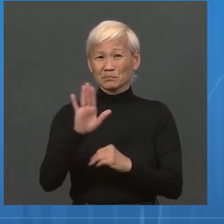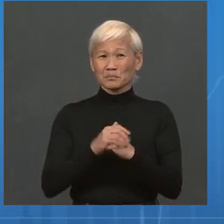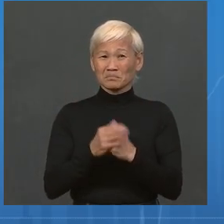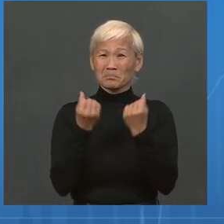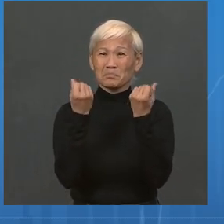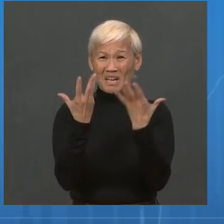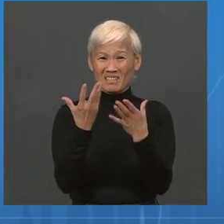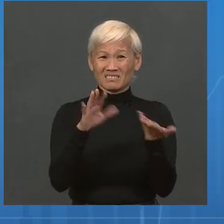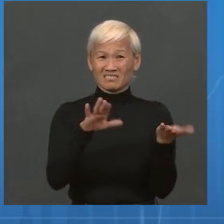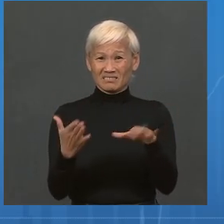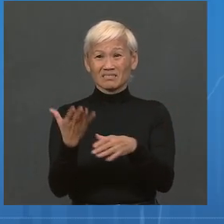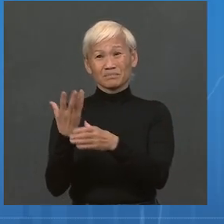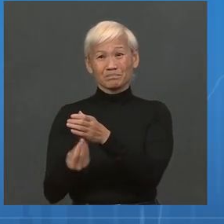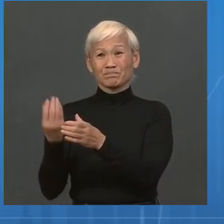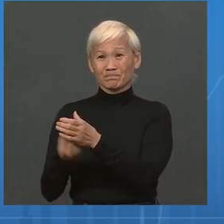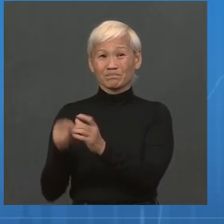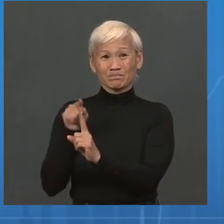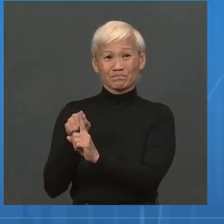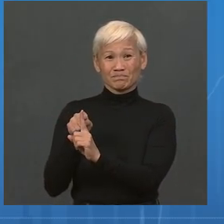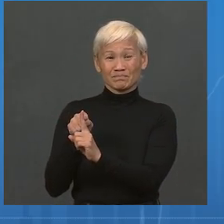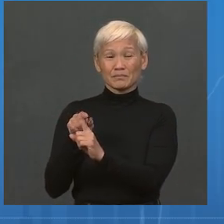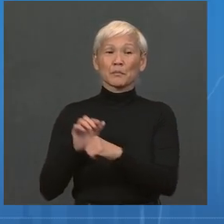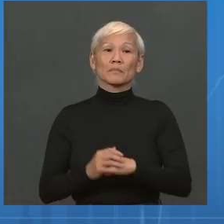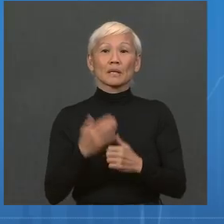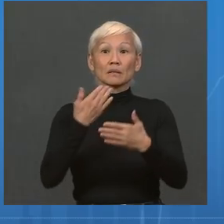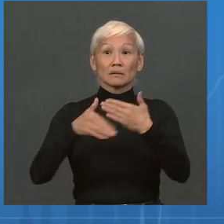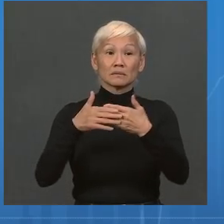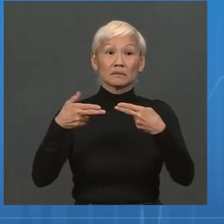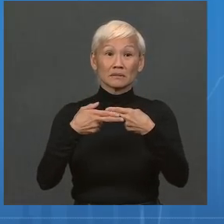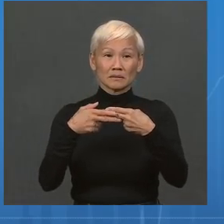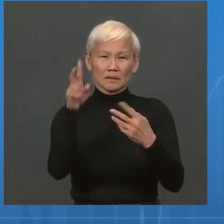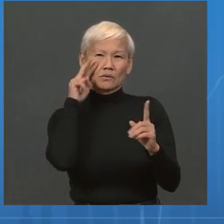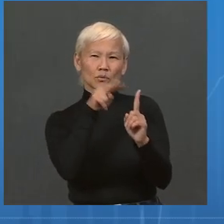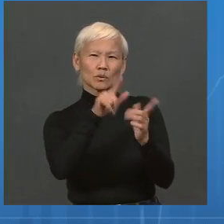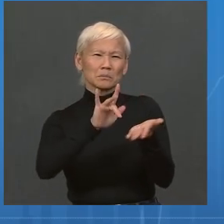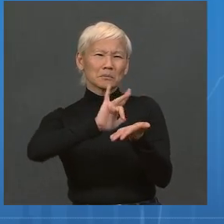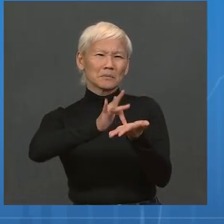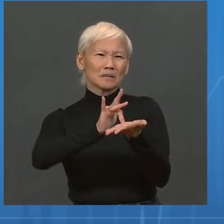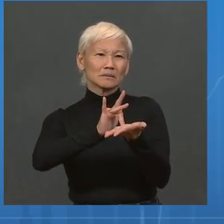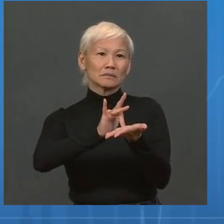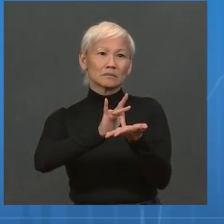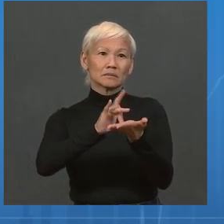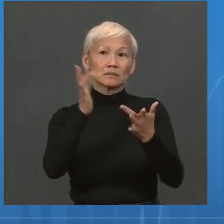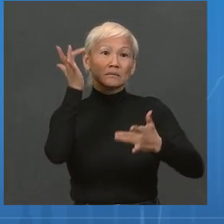Let's take a look at the underlying medical conditions among children of that age group who are hospitalized.